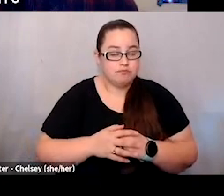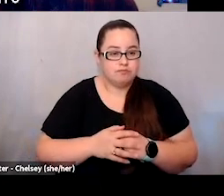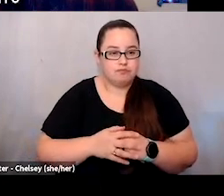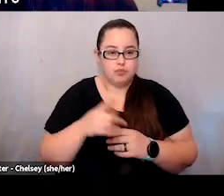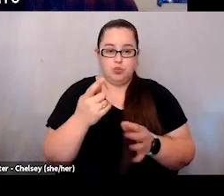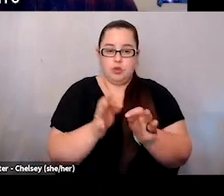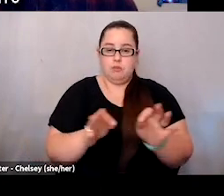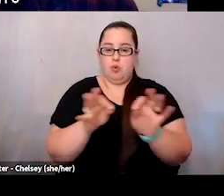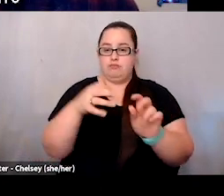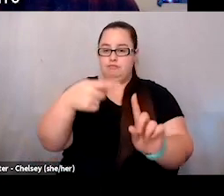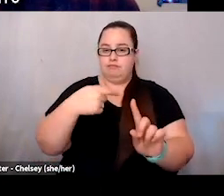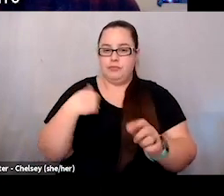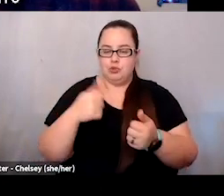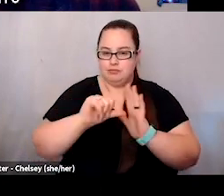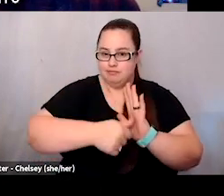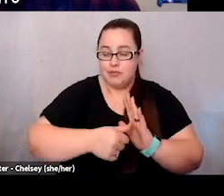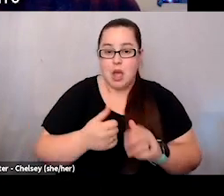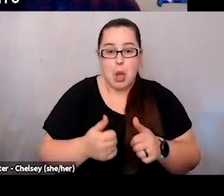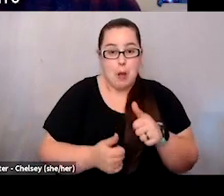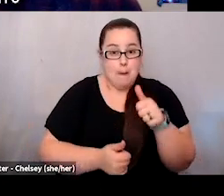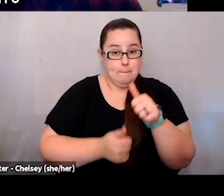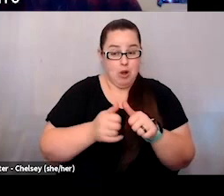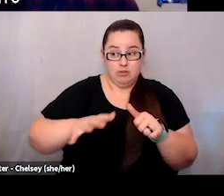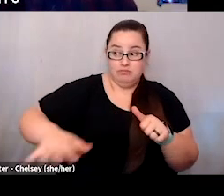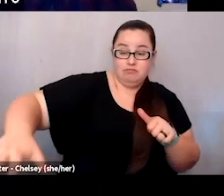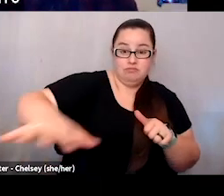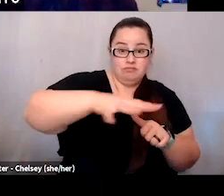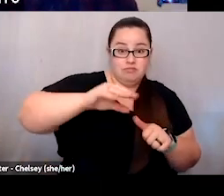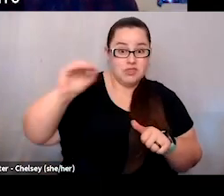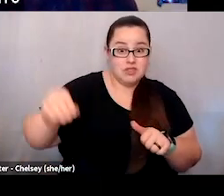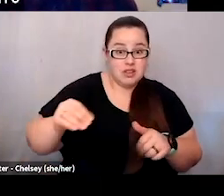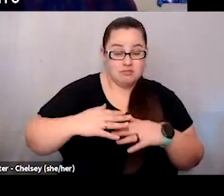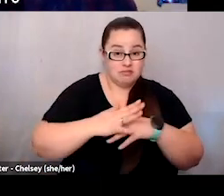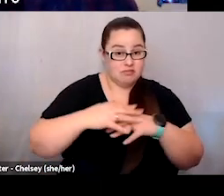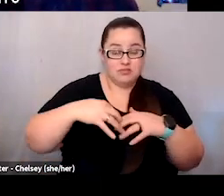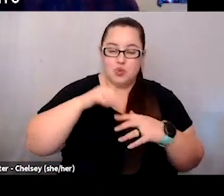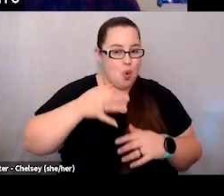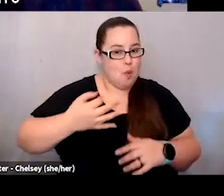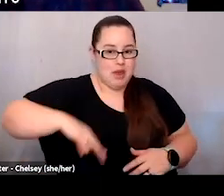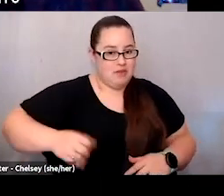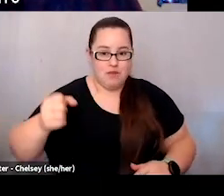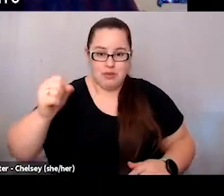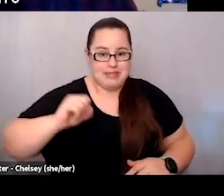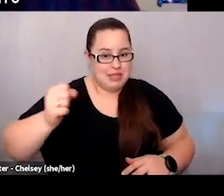familiar with the casino industry. One important point I try to make is that the